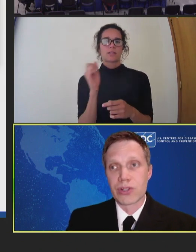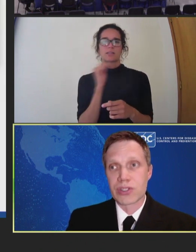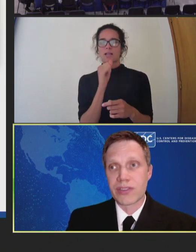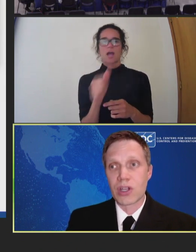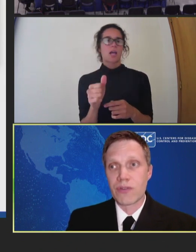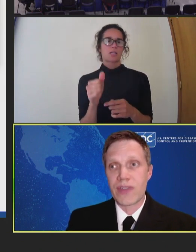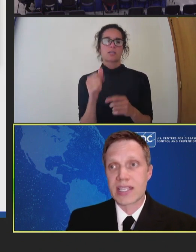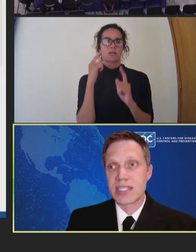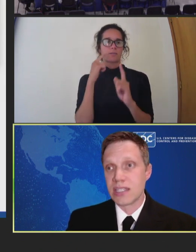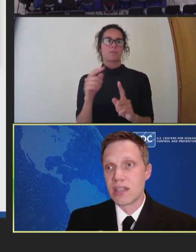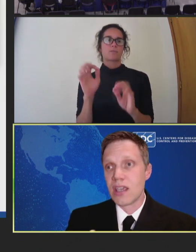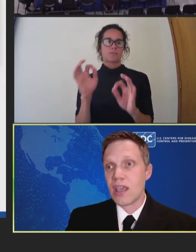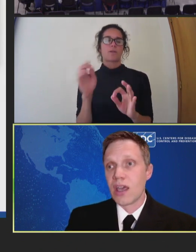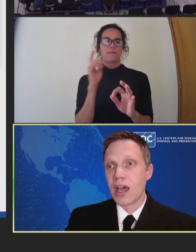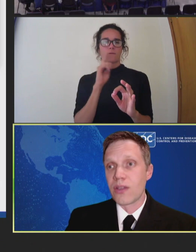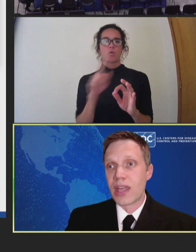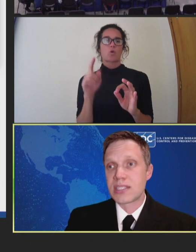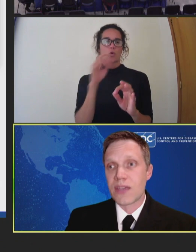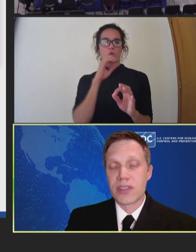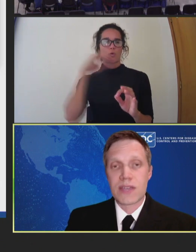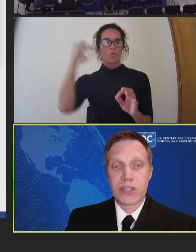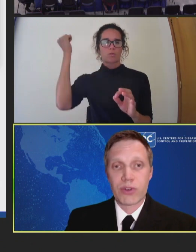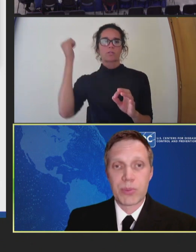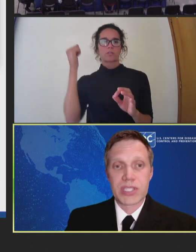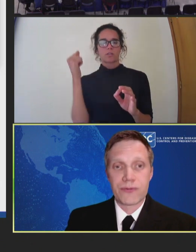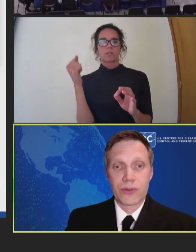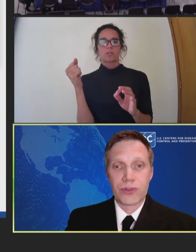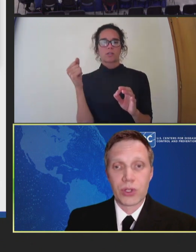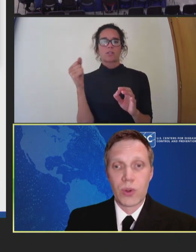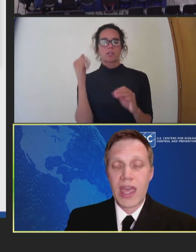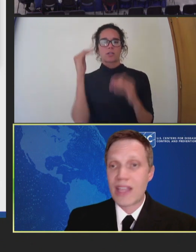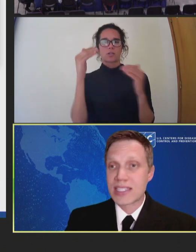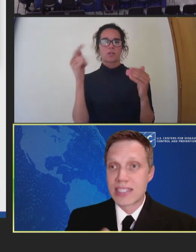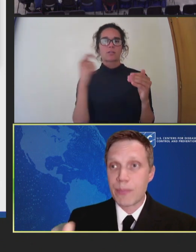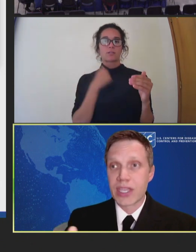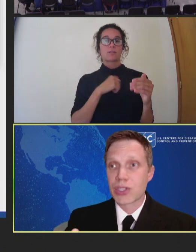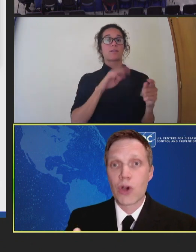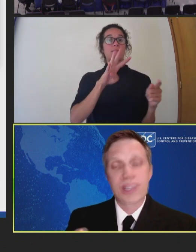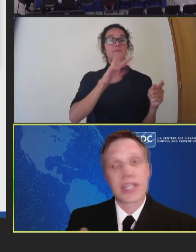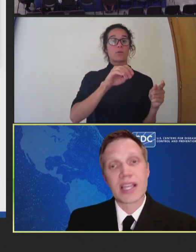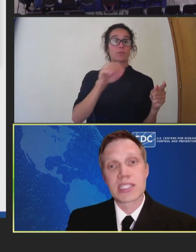got the COVID vaccine. That's 73 percent for flu. That's not because COVID is less severe